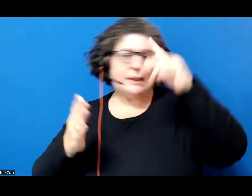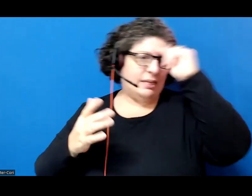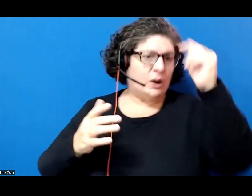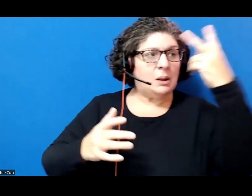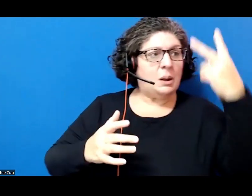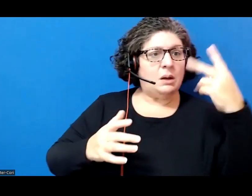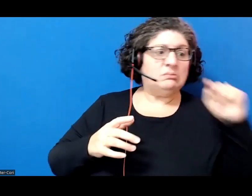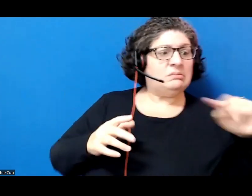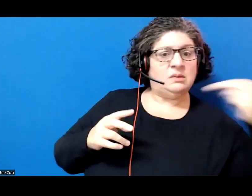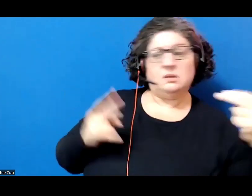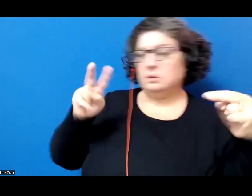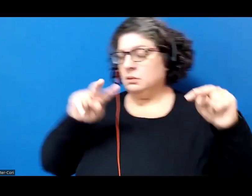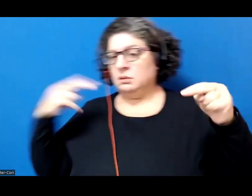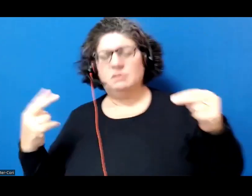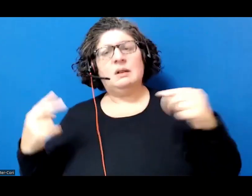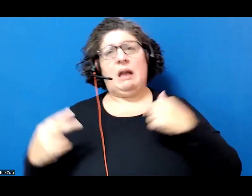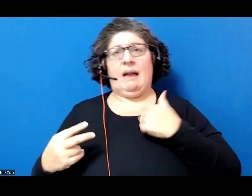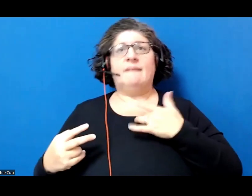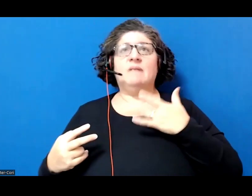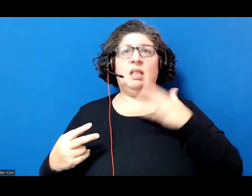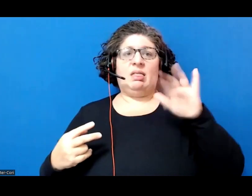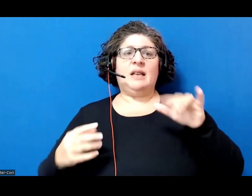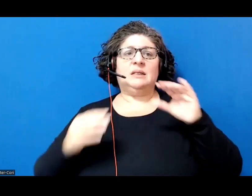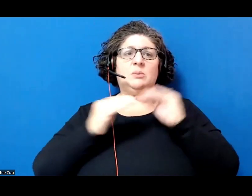That's one I personally find more persuasive.